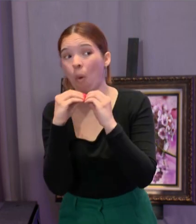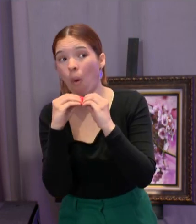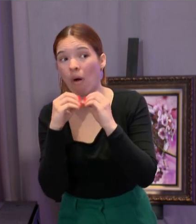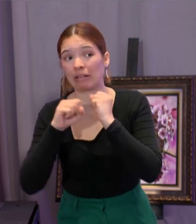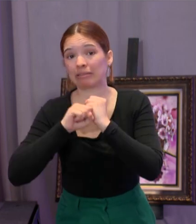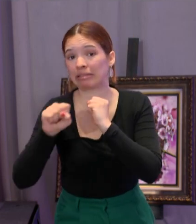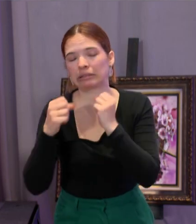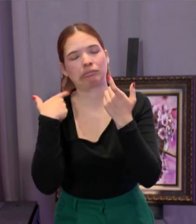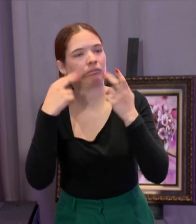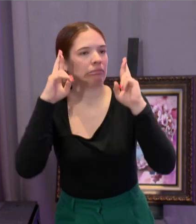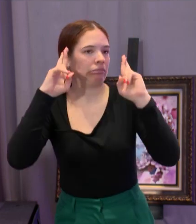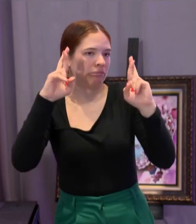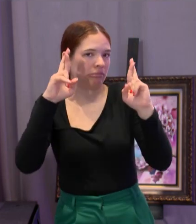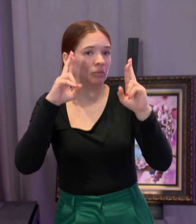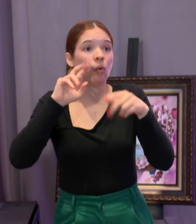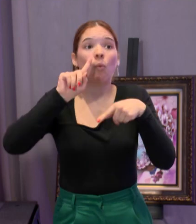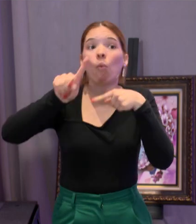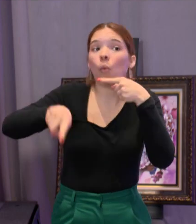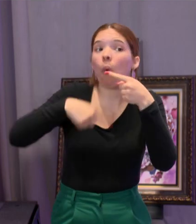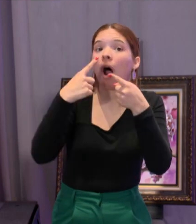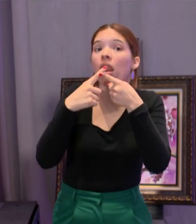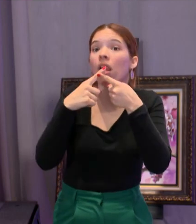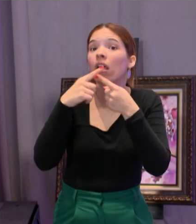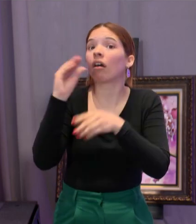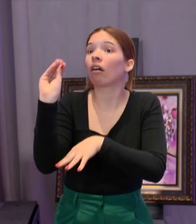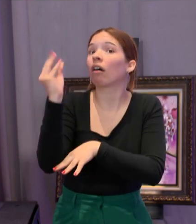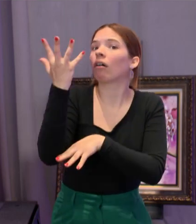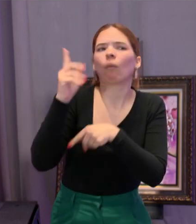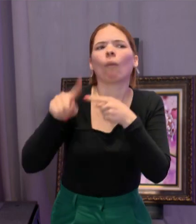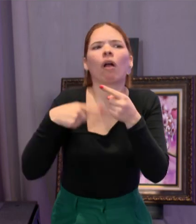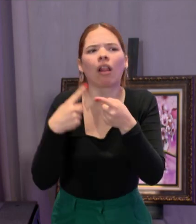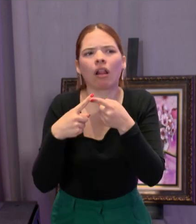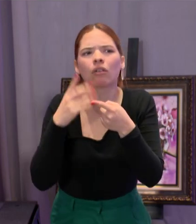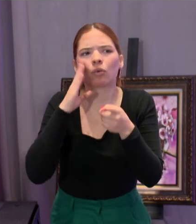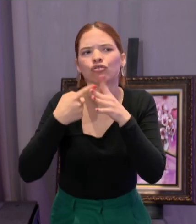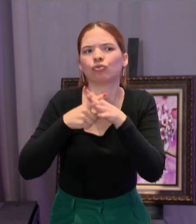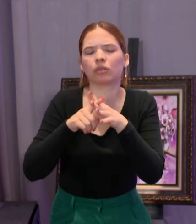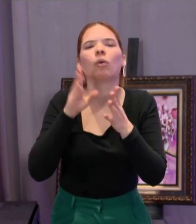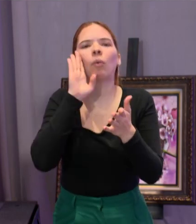BLOSSOMS FOR -- REGARDLESS OF WHEN THE BLOOMS ARE OPEN WE HAVE A LOT PLANNED FOR THIS WHOLE MONTH.